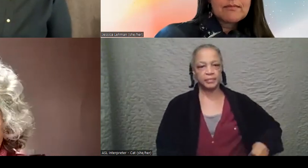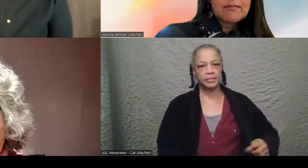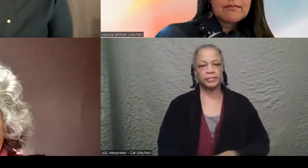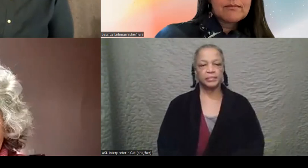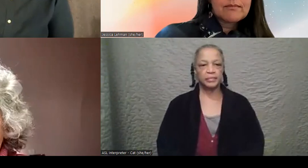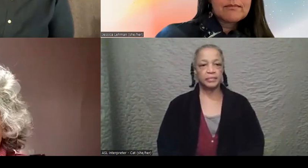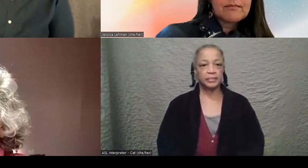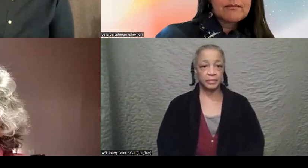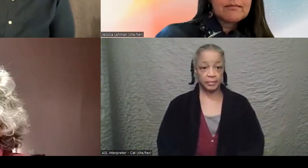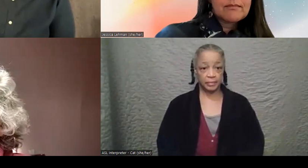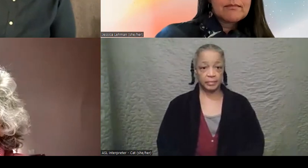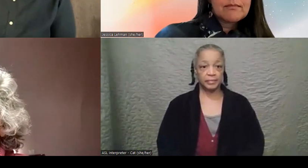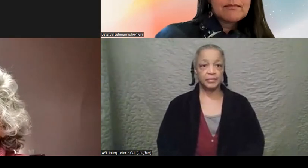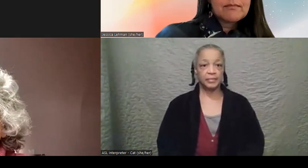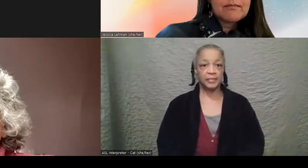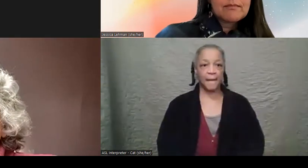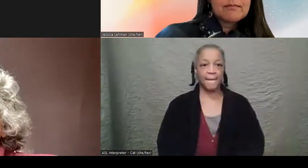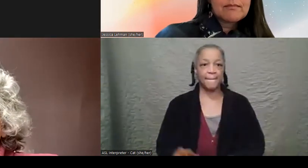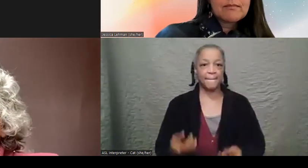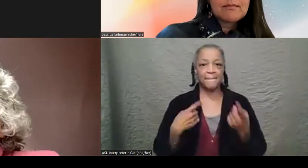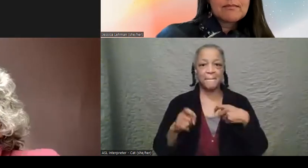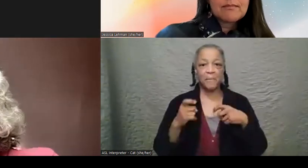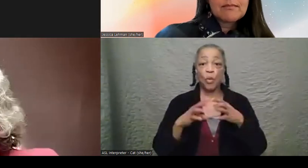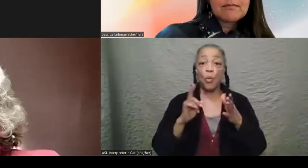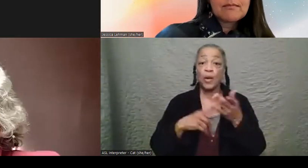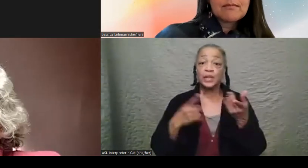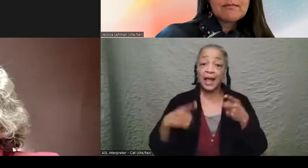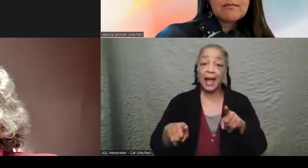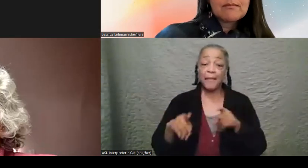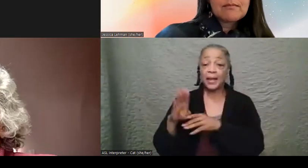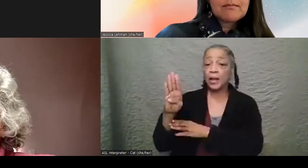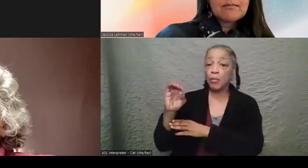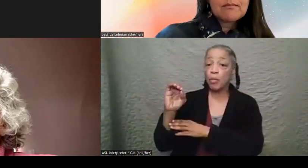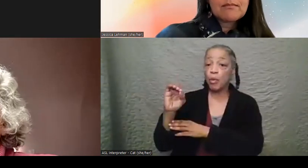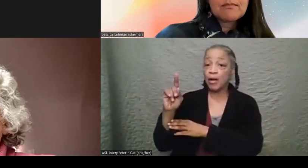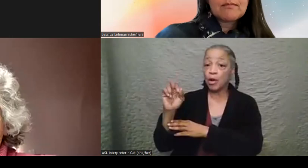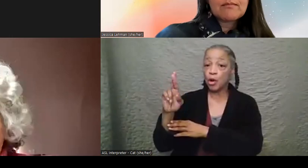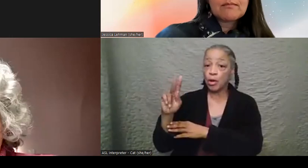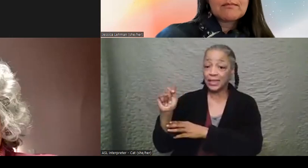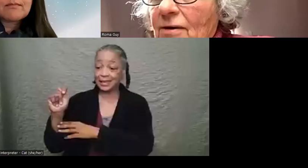I happen to know a little bit about, we all need to know this so we can build an agenda